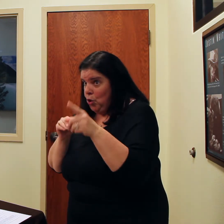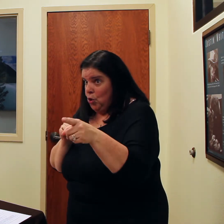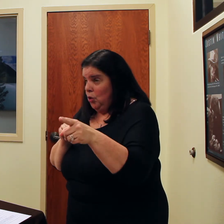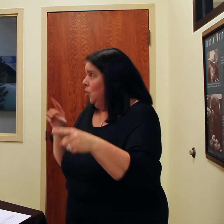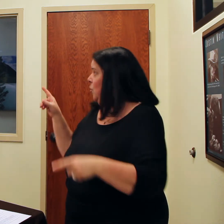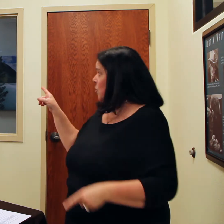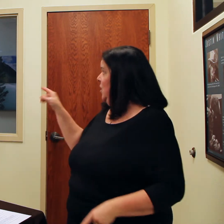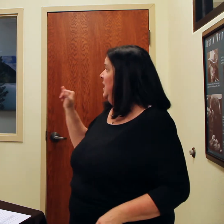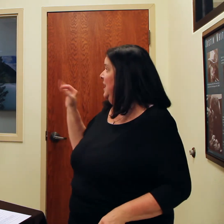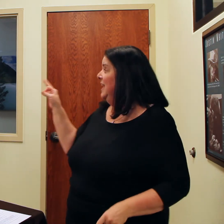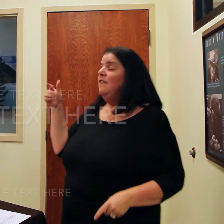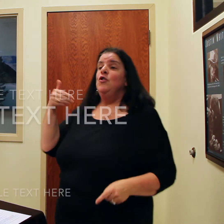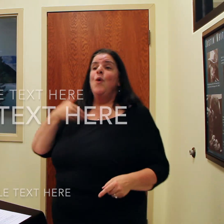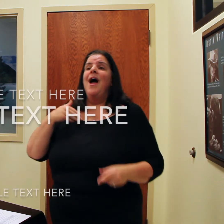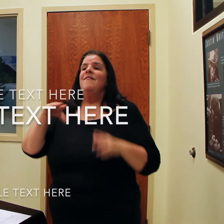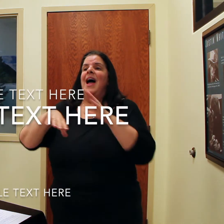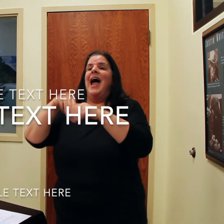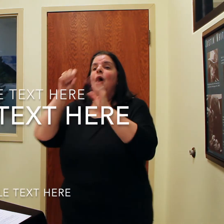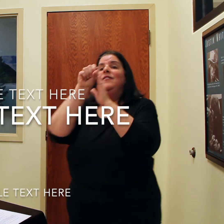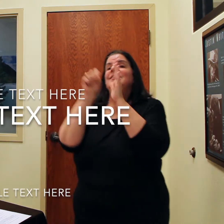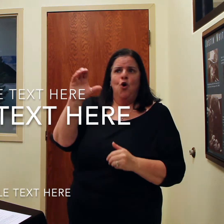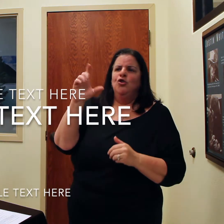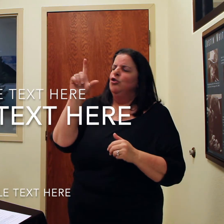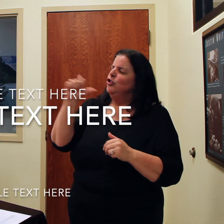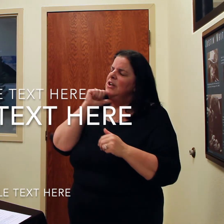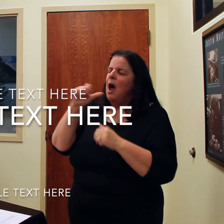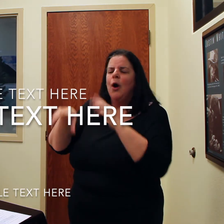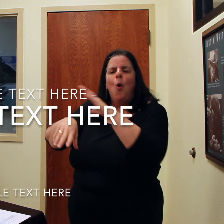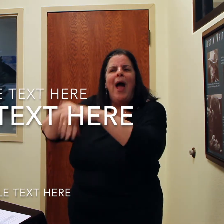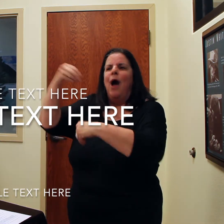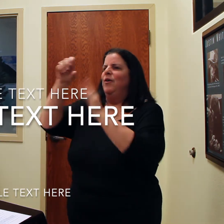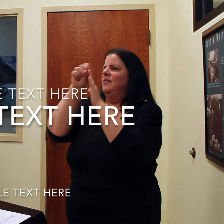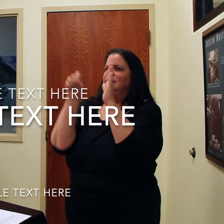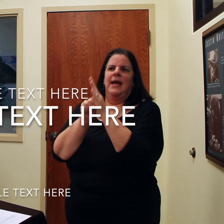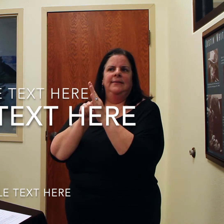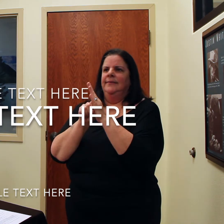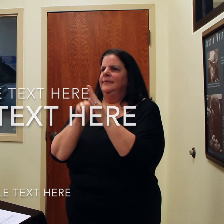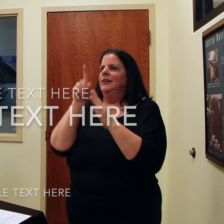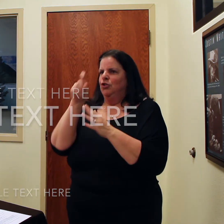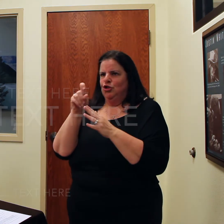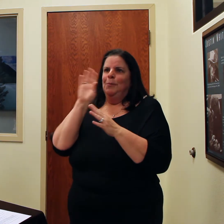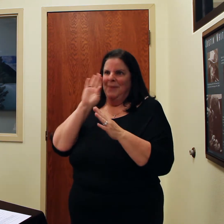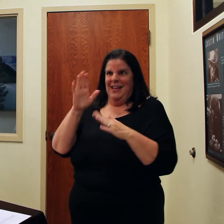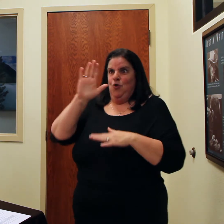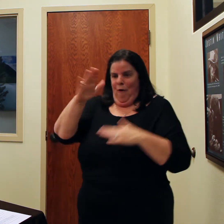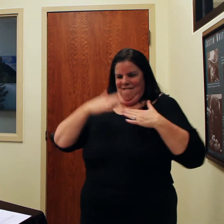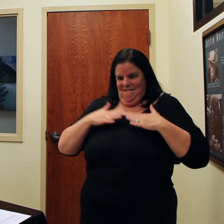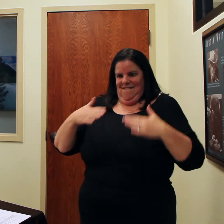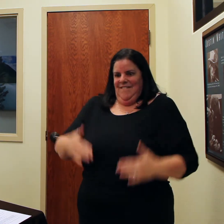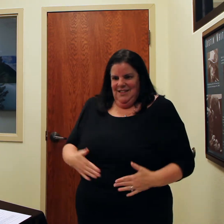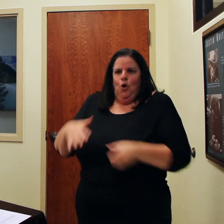If you have an out of state mobile number, that particular state never, it should be based off of your physical location.